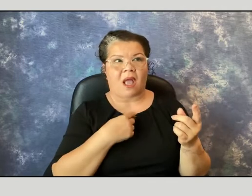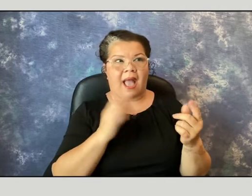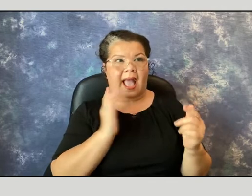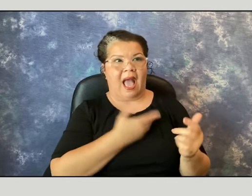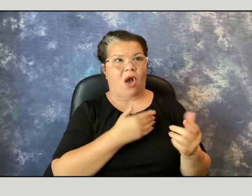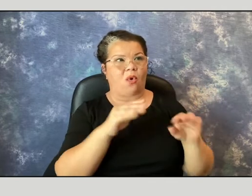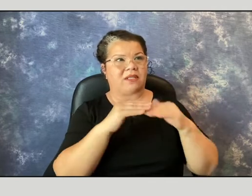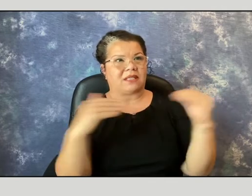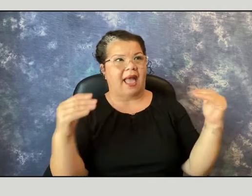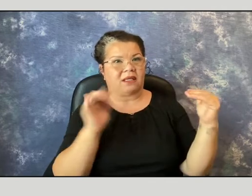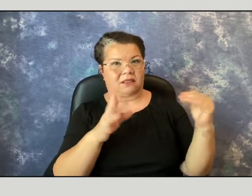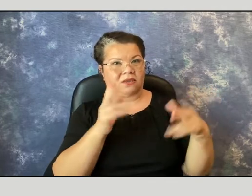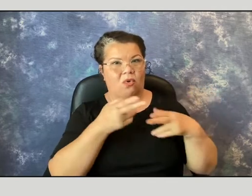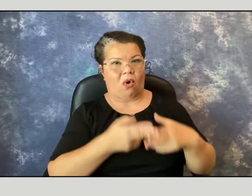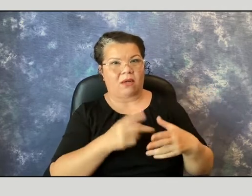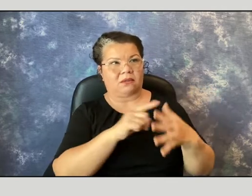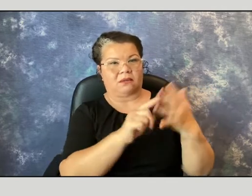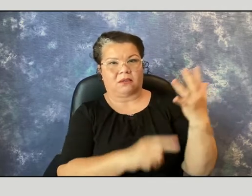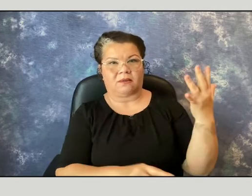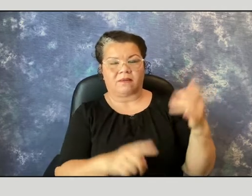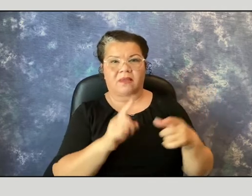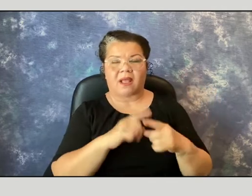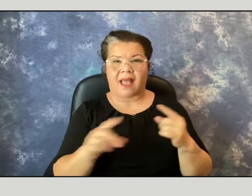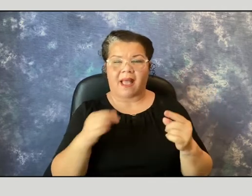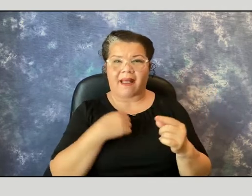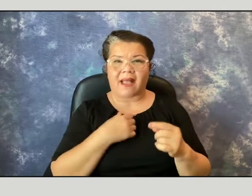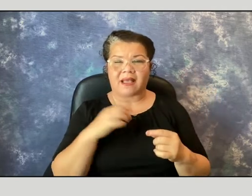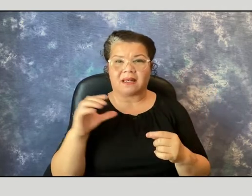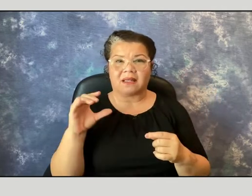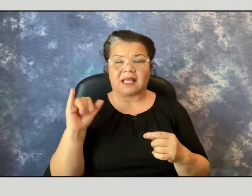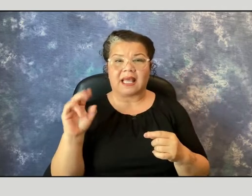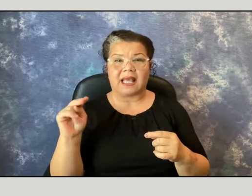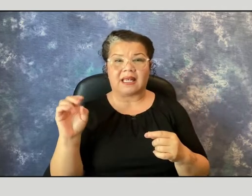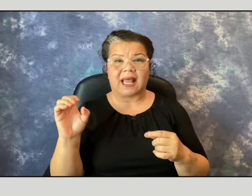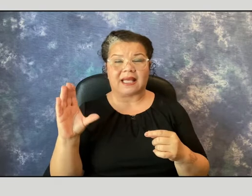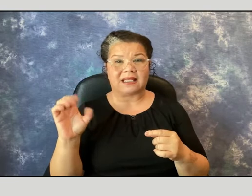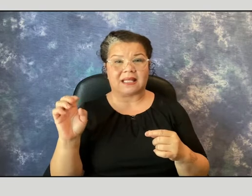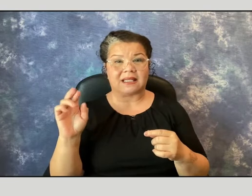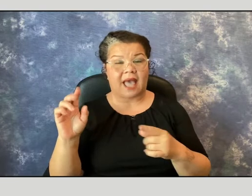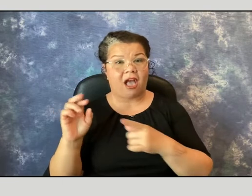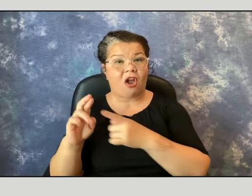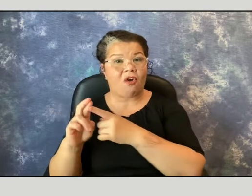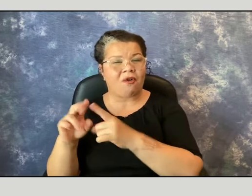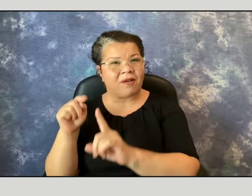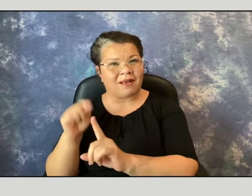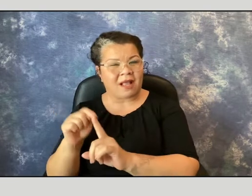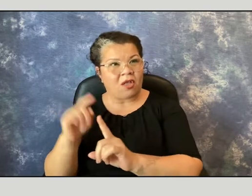and how Aime Cesaire, one of the biggest thinkers of decolonization, the path that he proposed